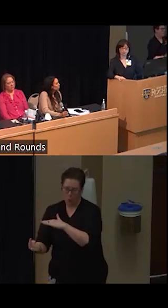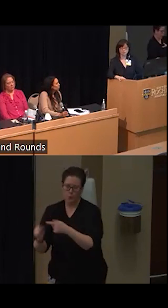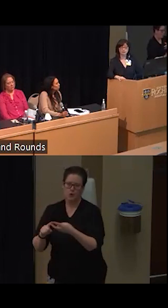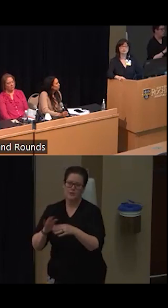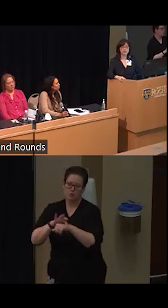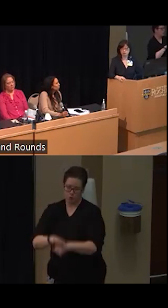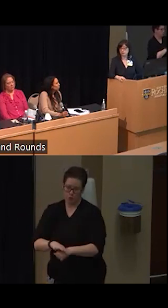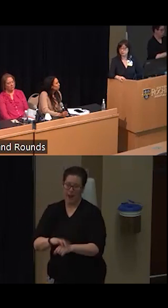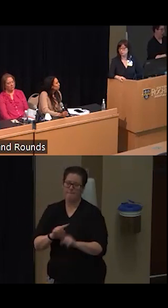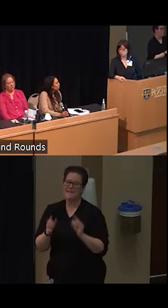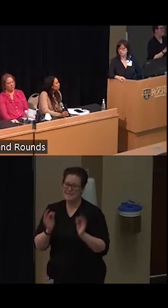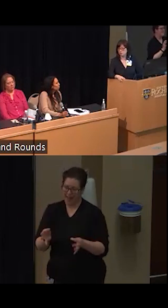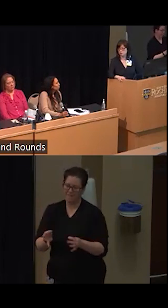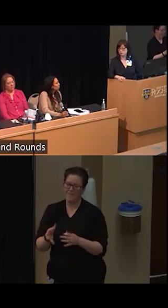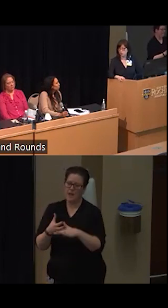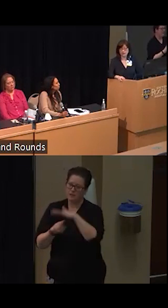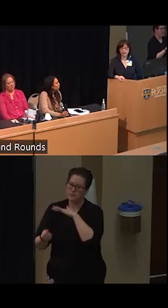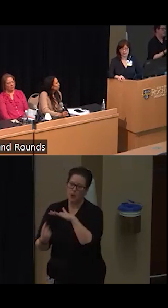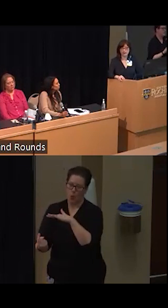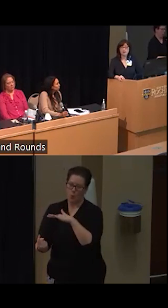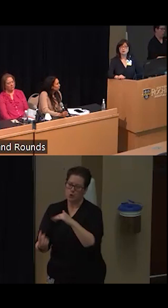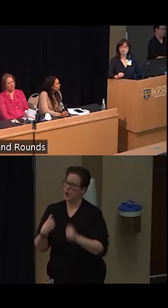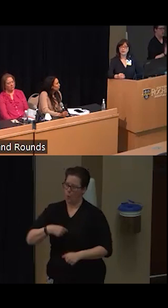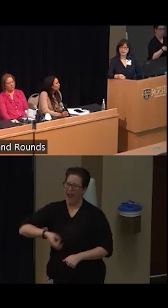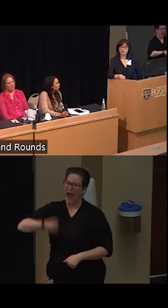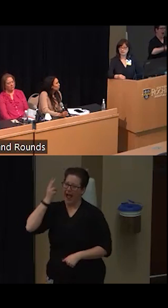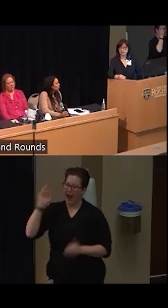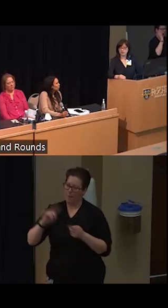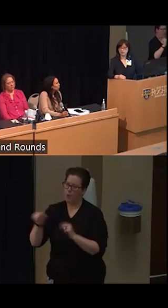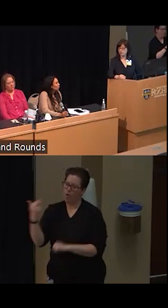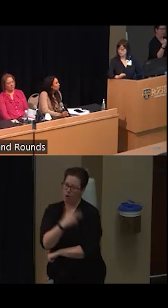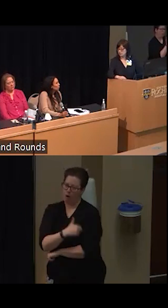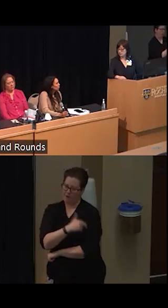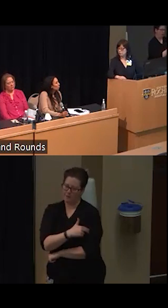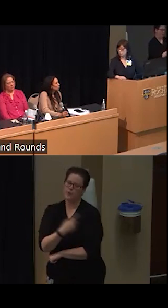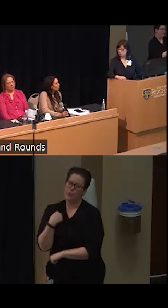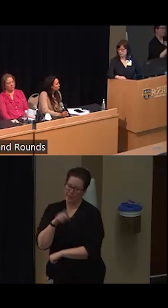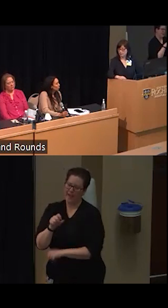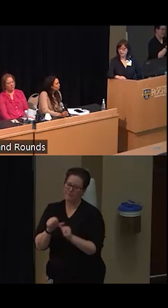restraint but especially seclusion was quite High so that is an area that we continue to work on